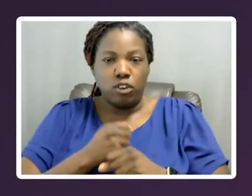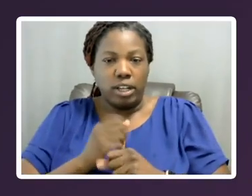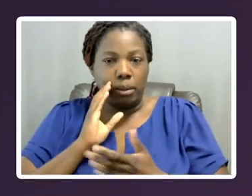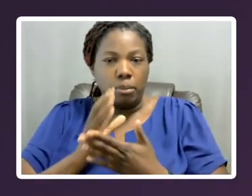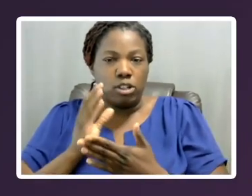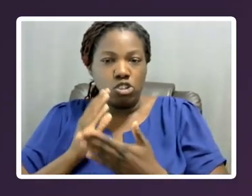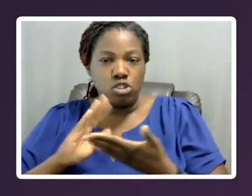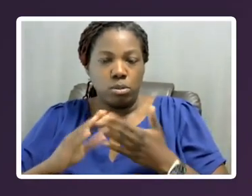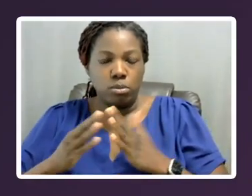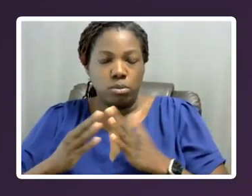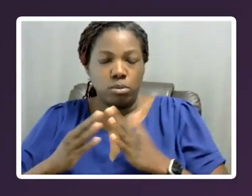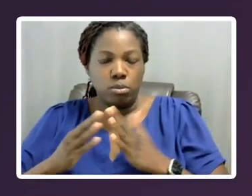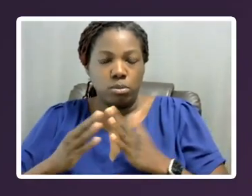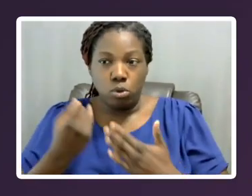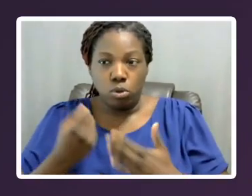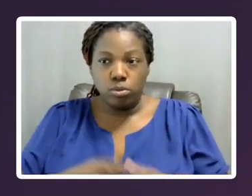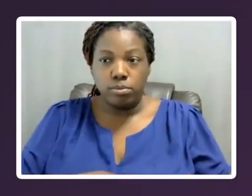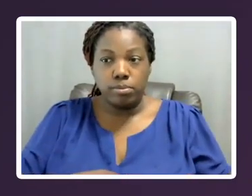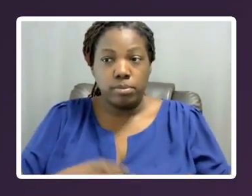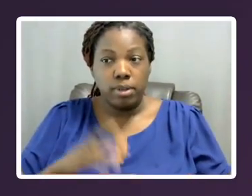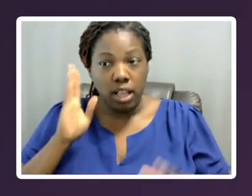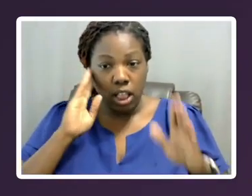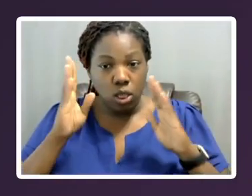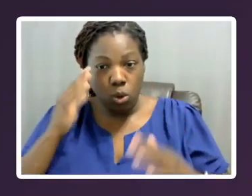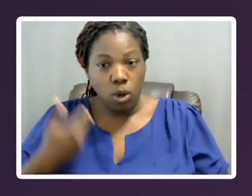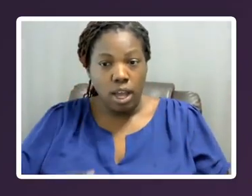Jocelyn Kho: Good day. I am Jocelyn Kho and I am part of